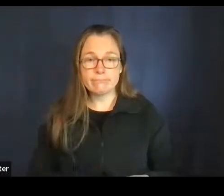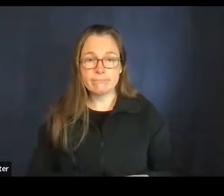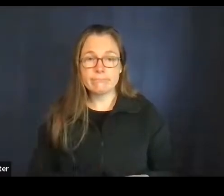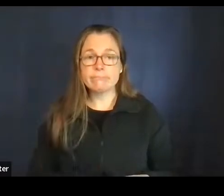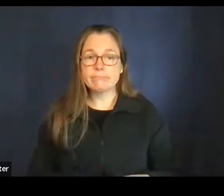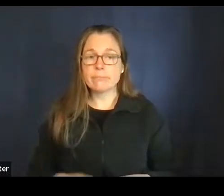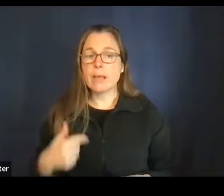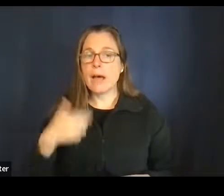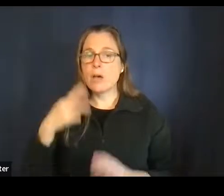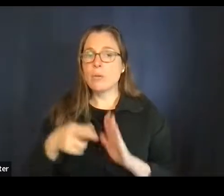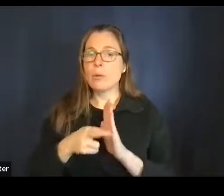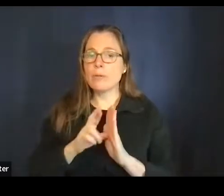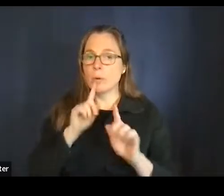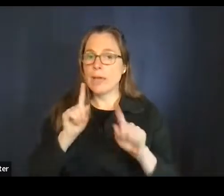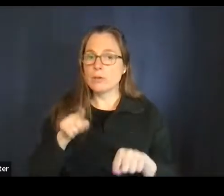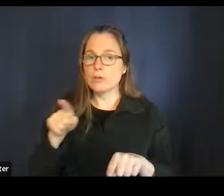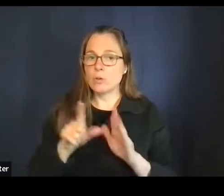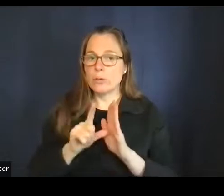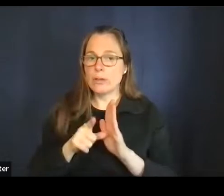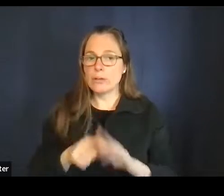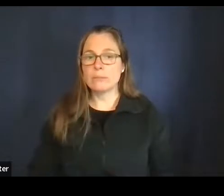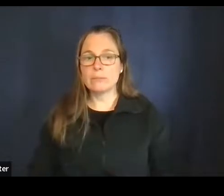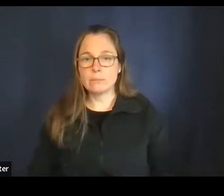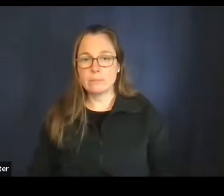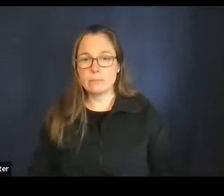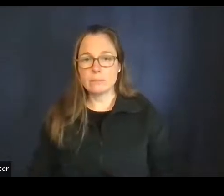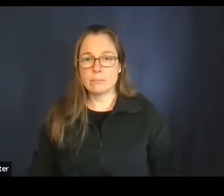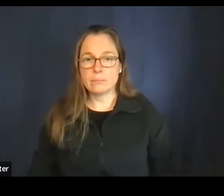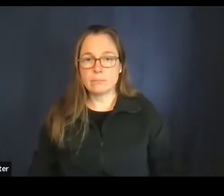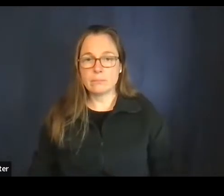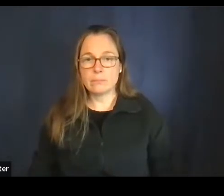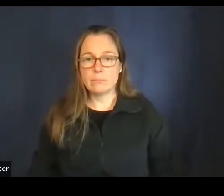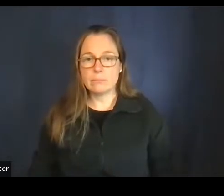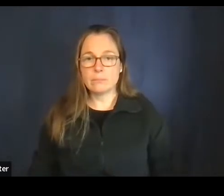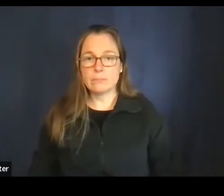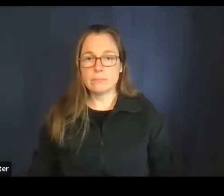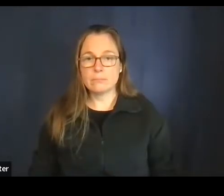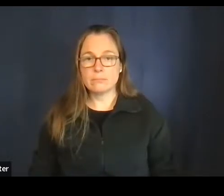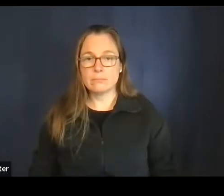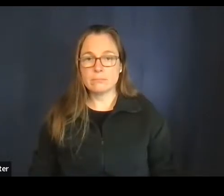I’ll get back to you on that. [Off camera]